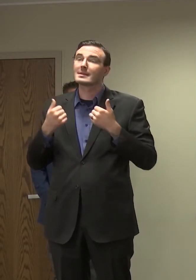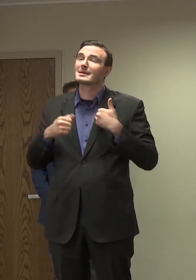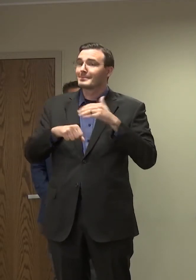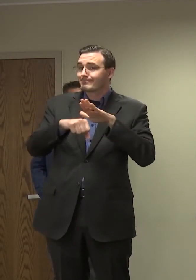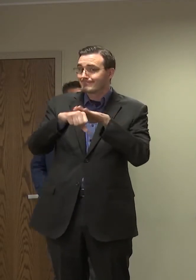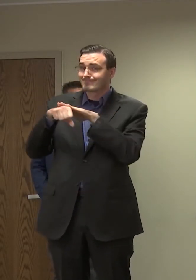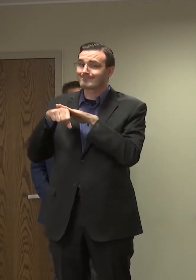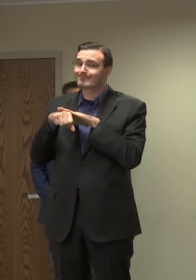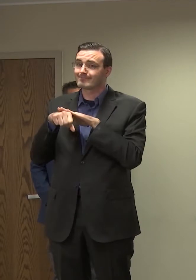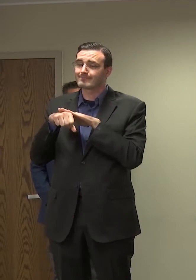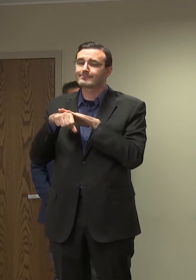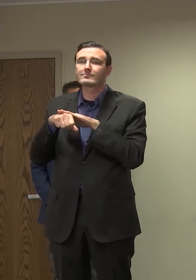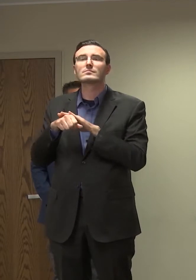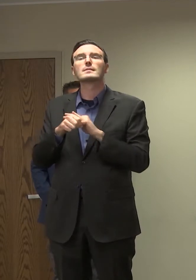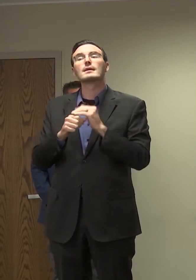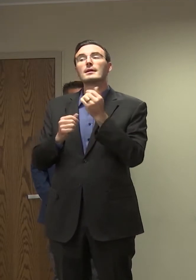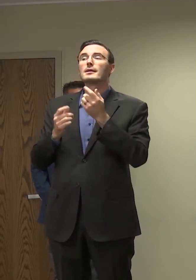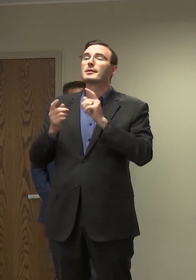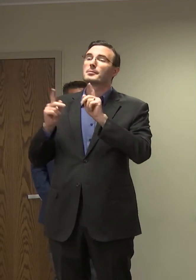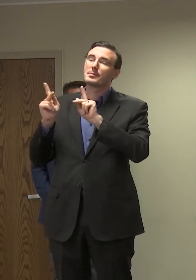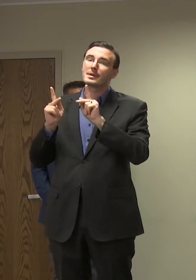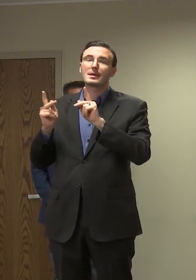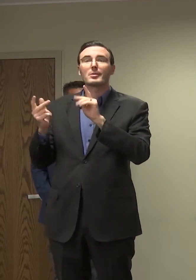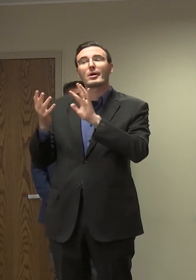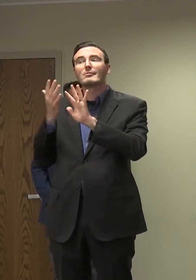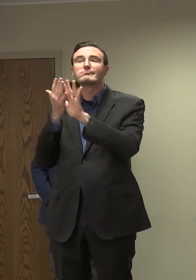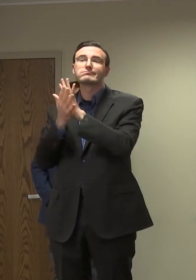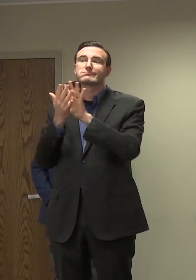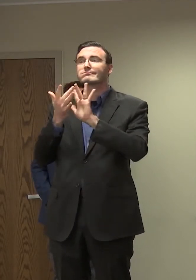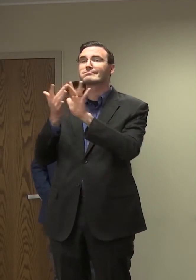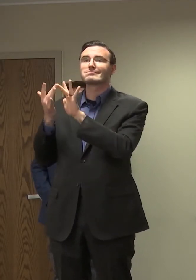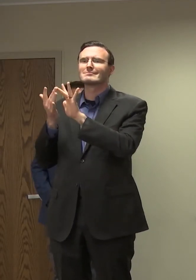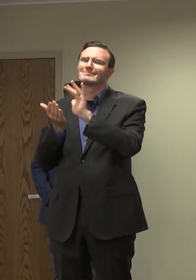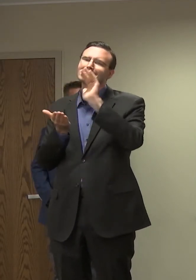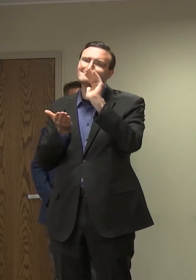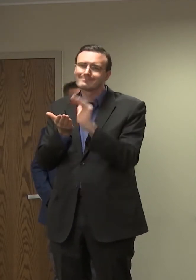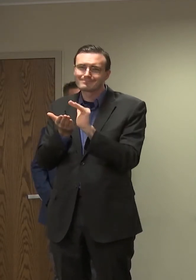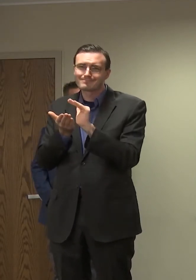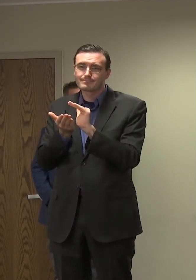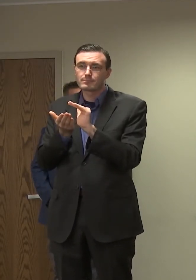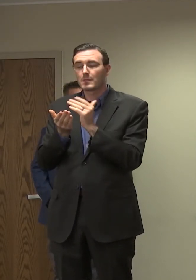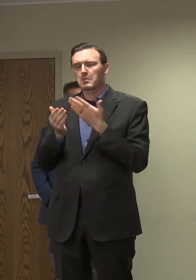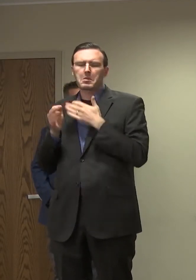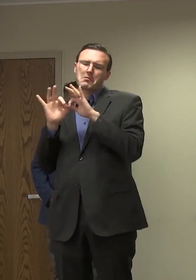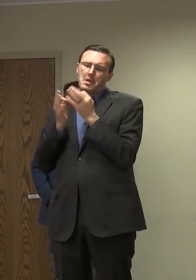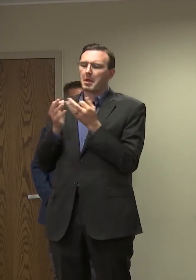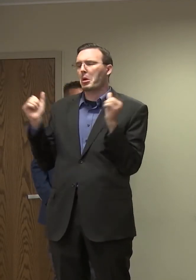large family gatherings increase risk. Discourage your college students from coming home for